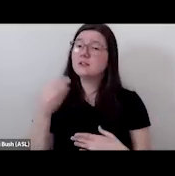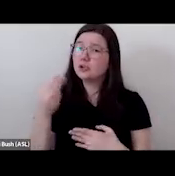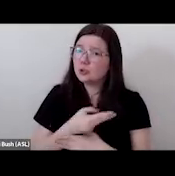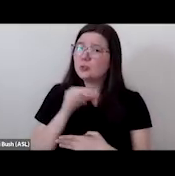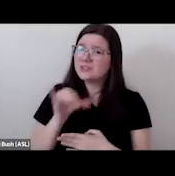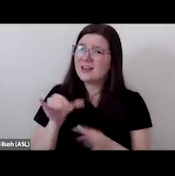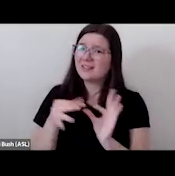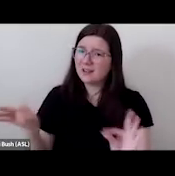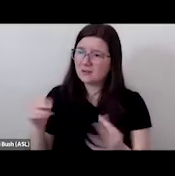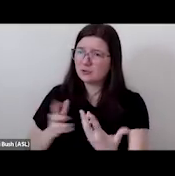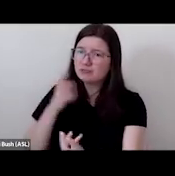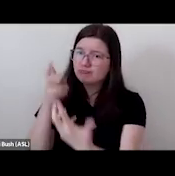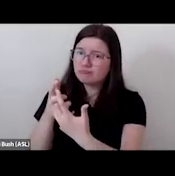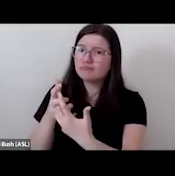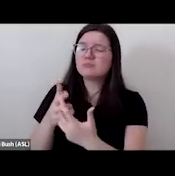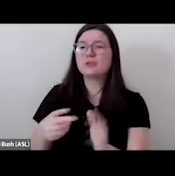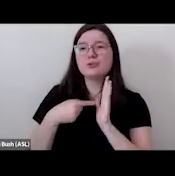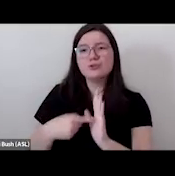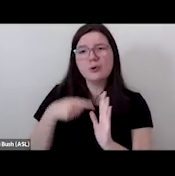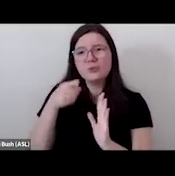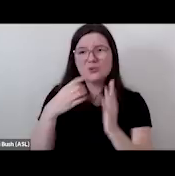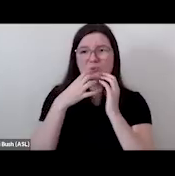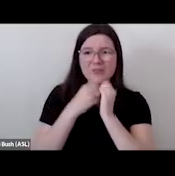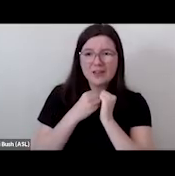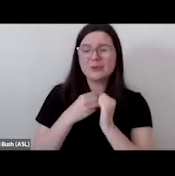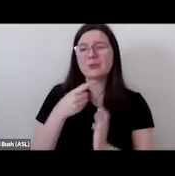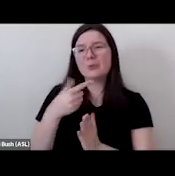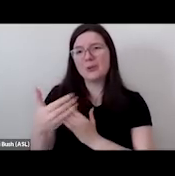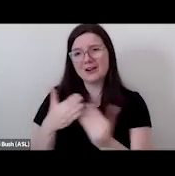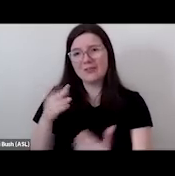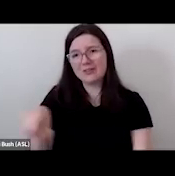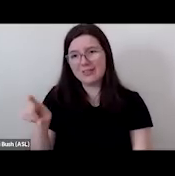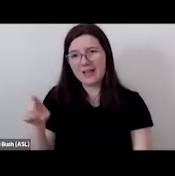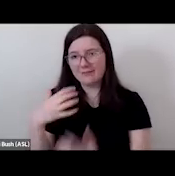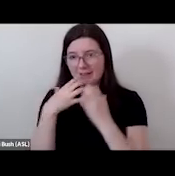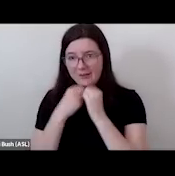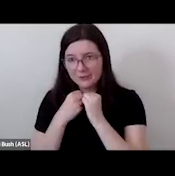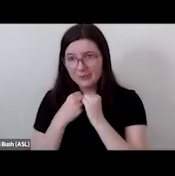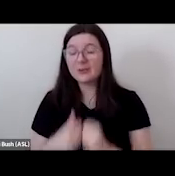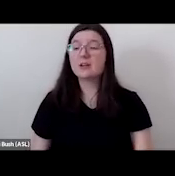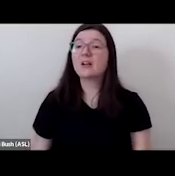that you value what they value and then ask permission to touch anything in the unit.